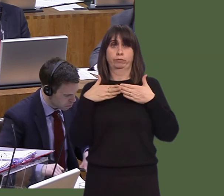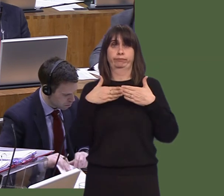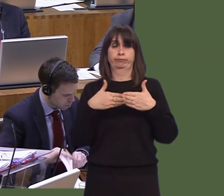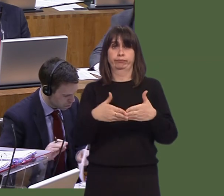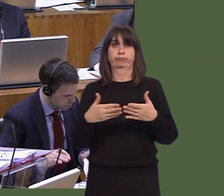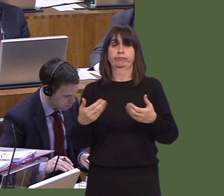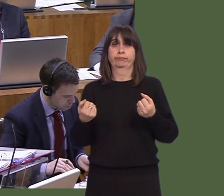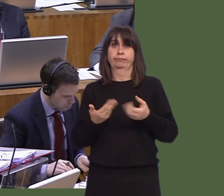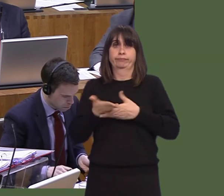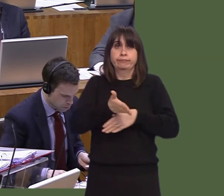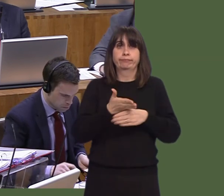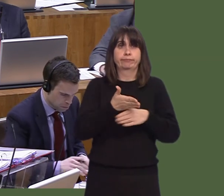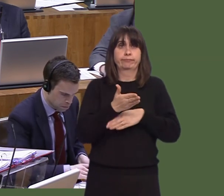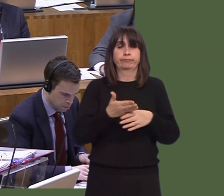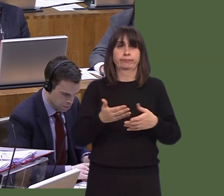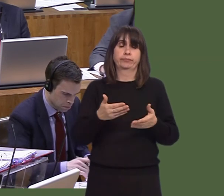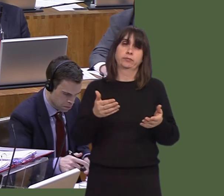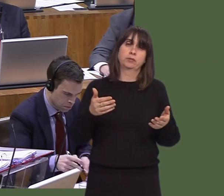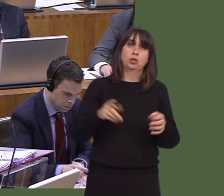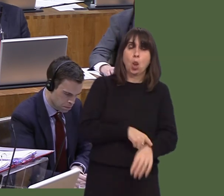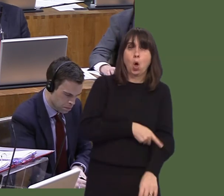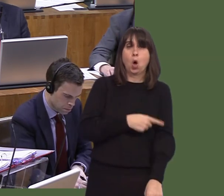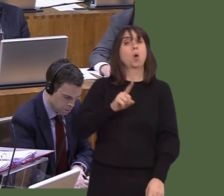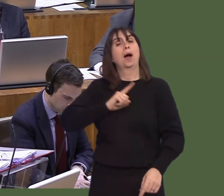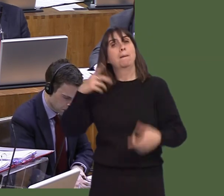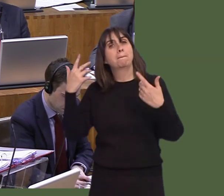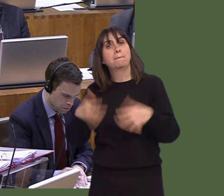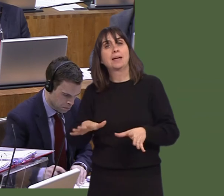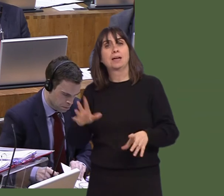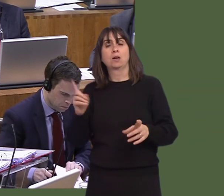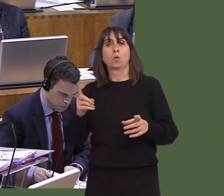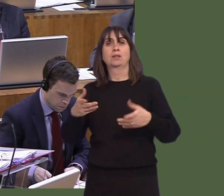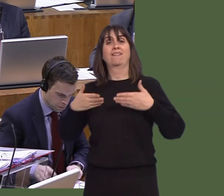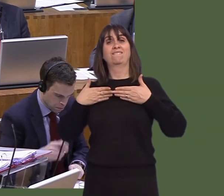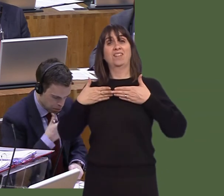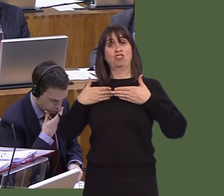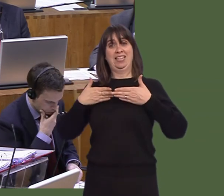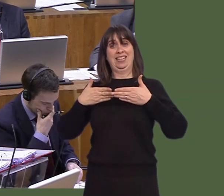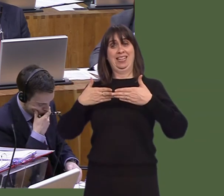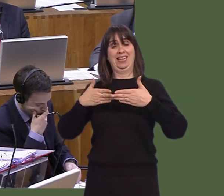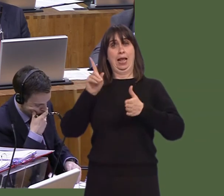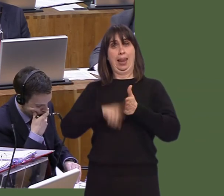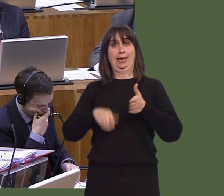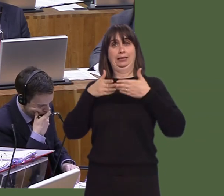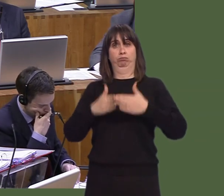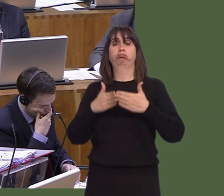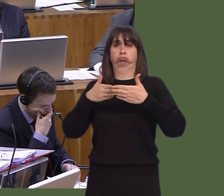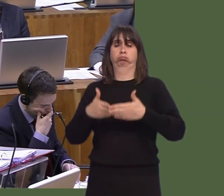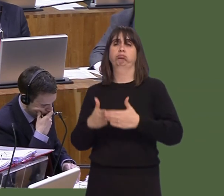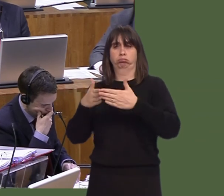We have relations with many Governments and sub-regional Governments, at many different levels and through different channels, both formal and informal.